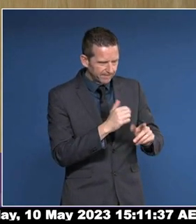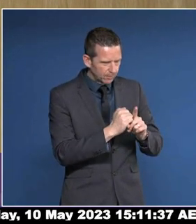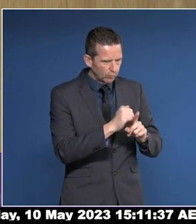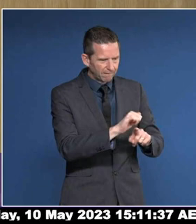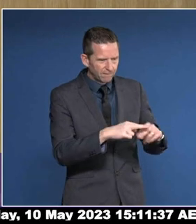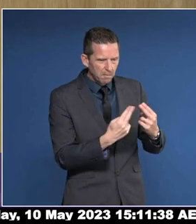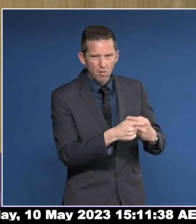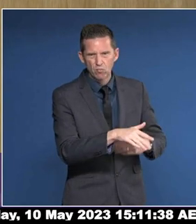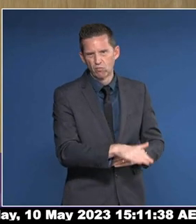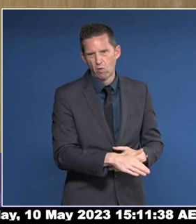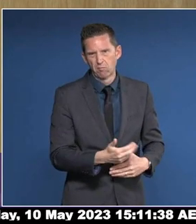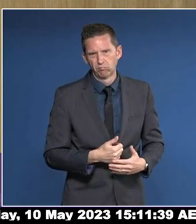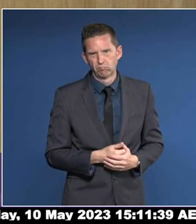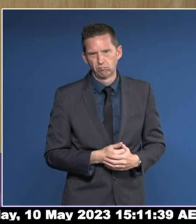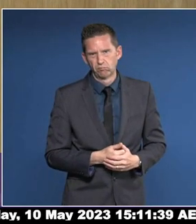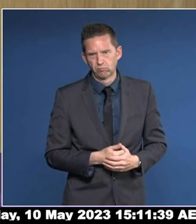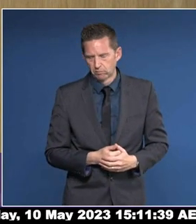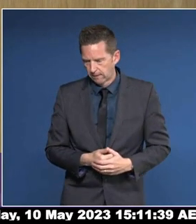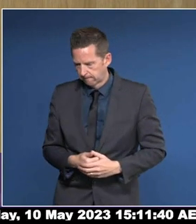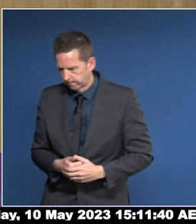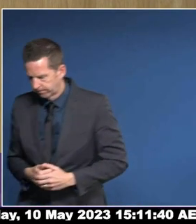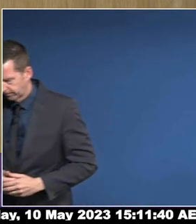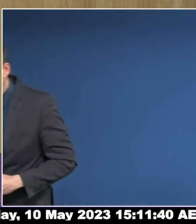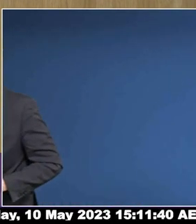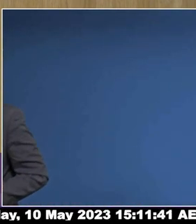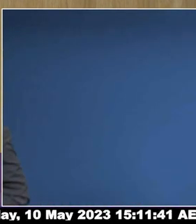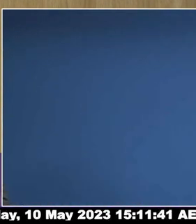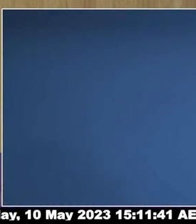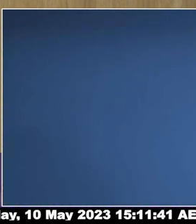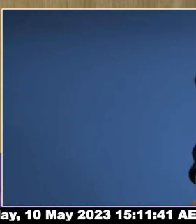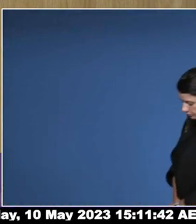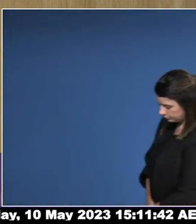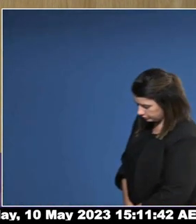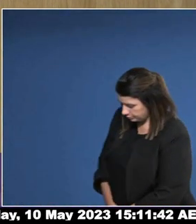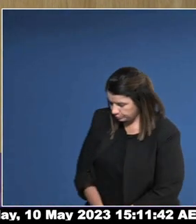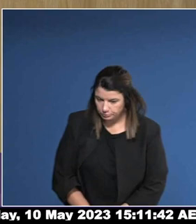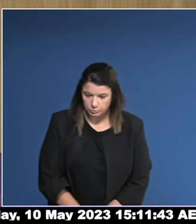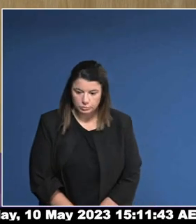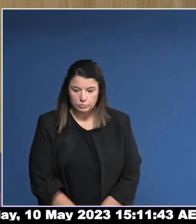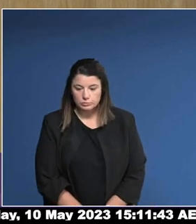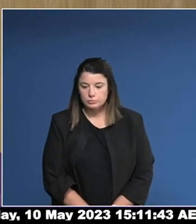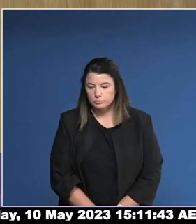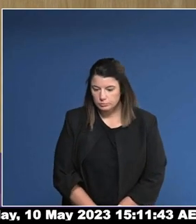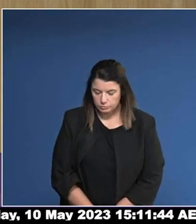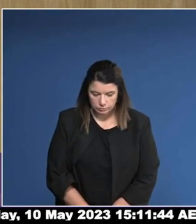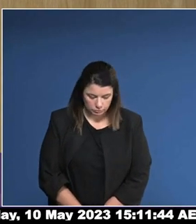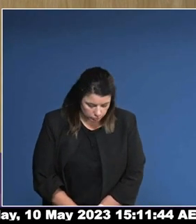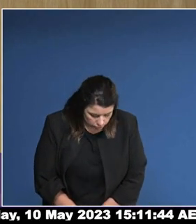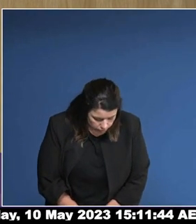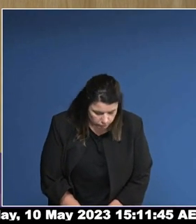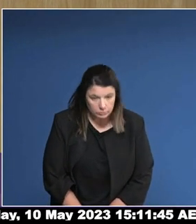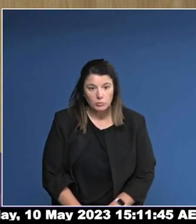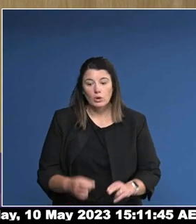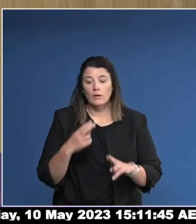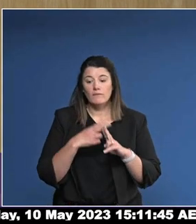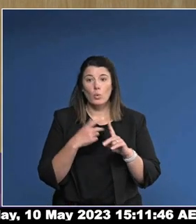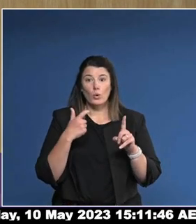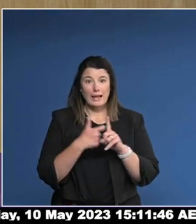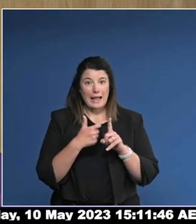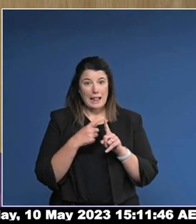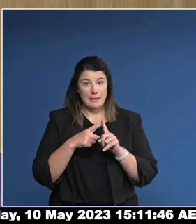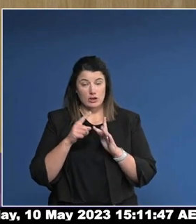And in terms of Kaleb and Jonathon's situation, did the Department